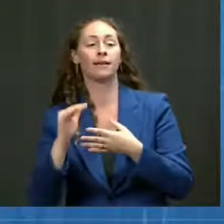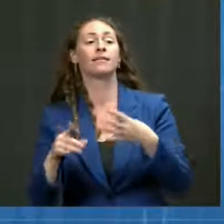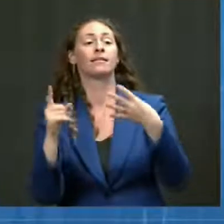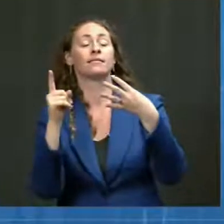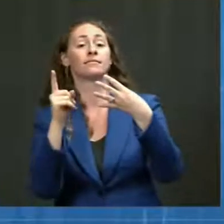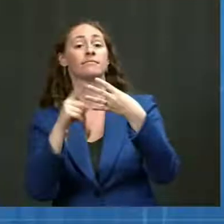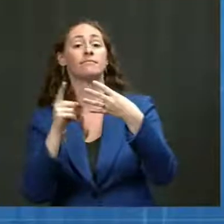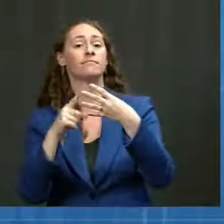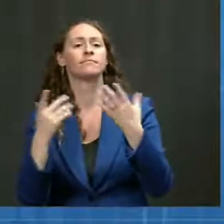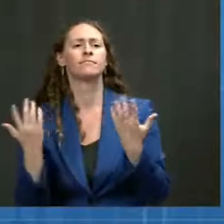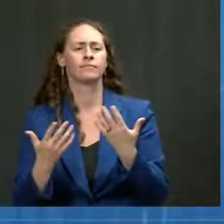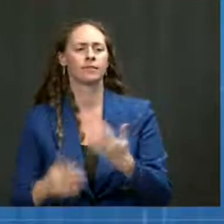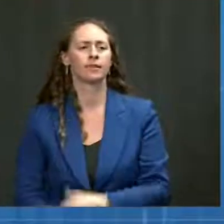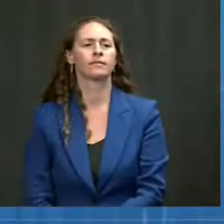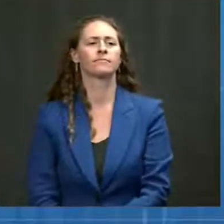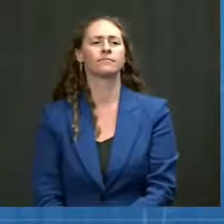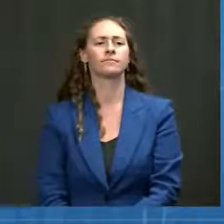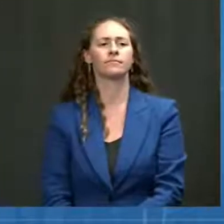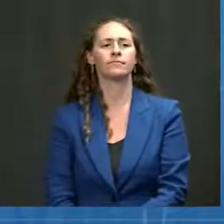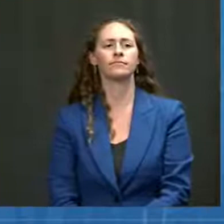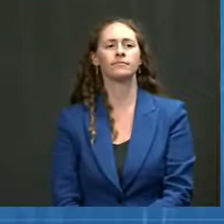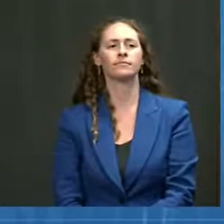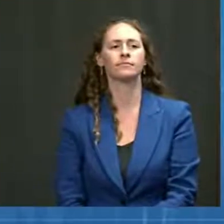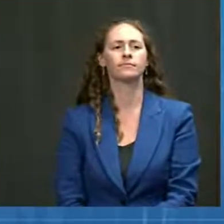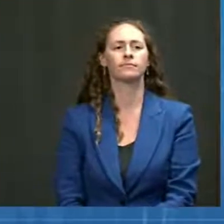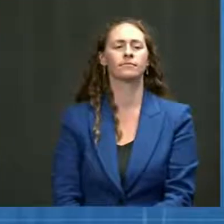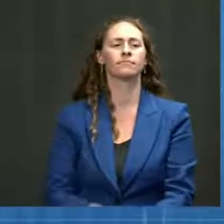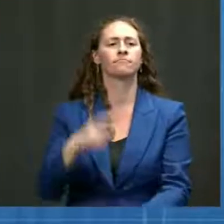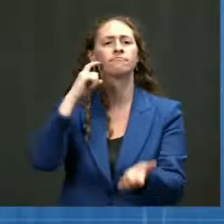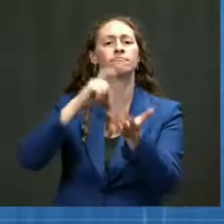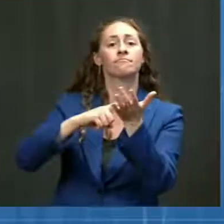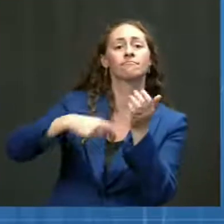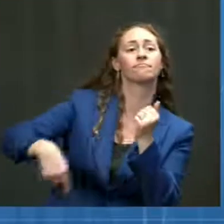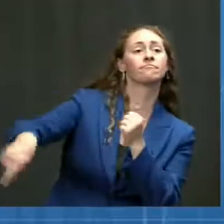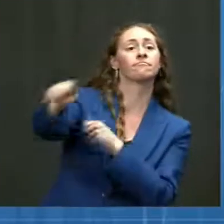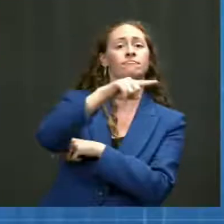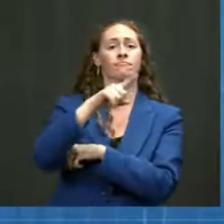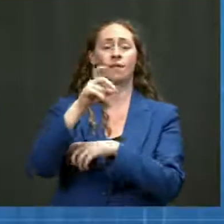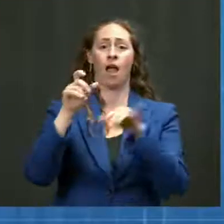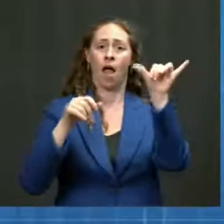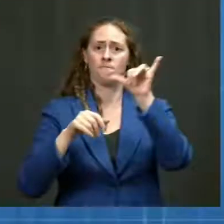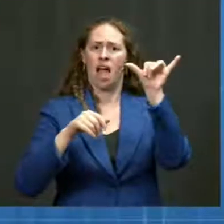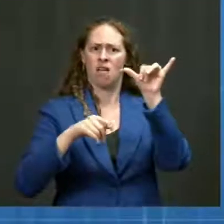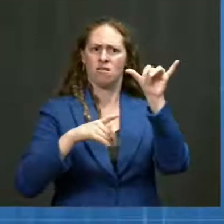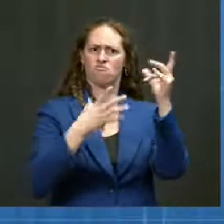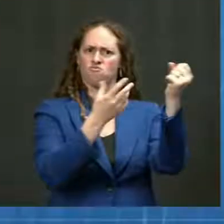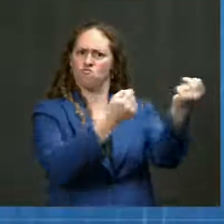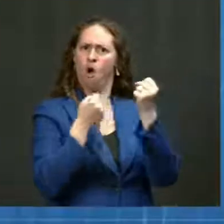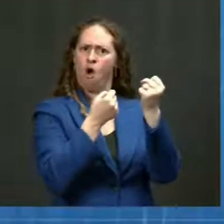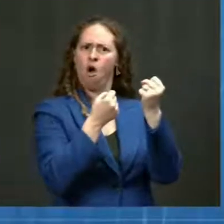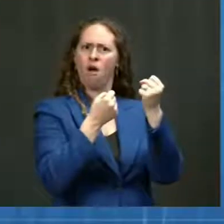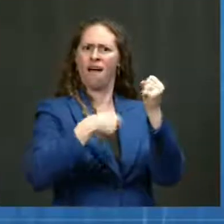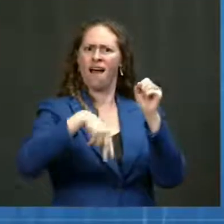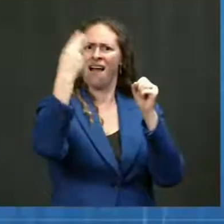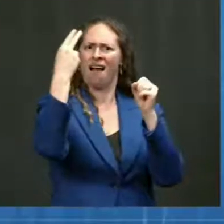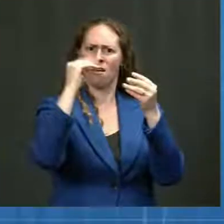OVER TIME. SECOND, HIGHER LEVELS OF ANTIBODY ARE ASSOCIATED WITH